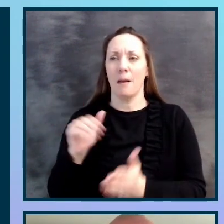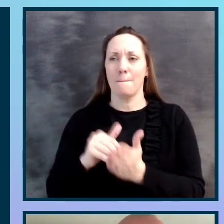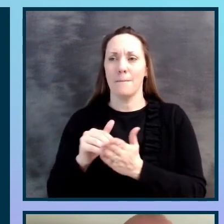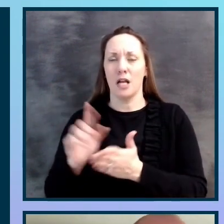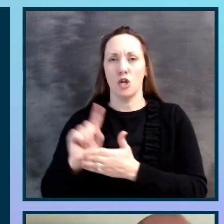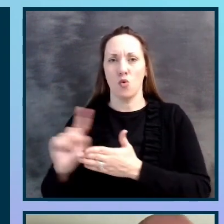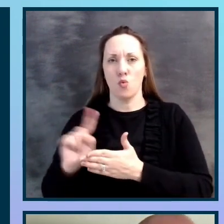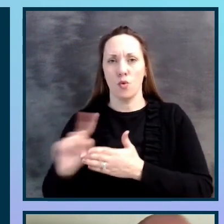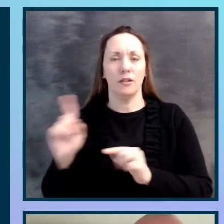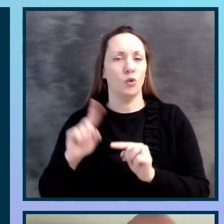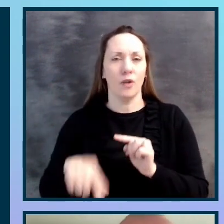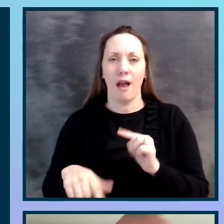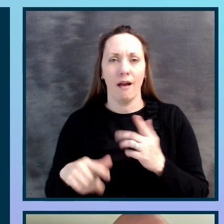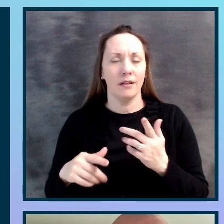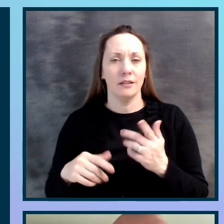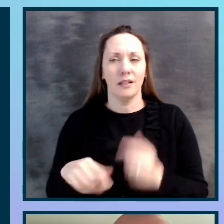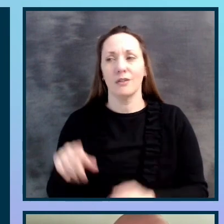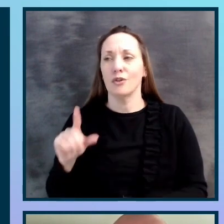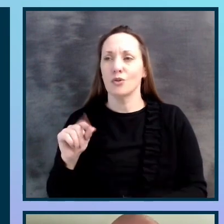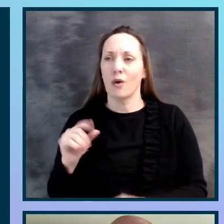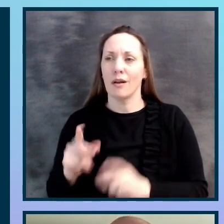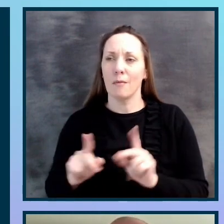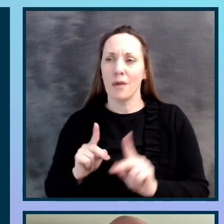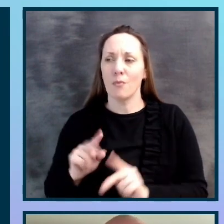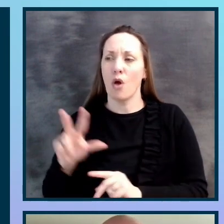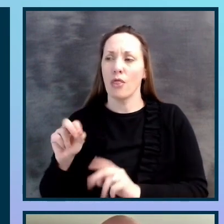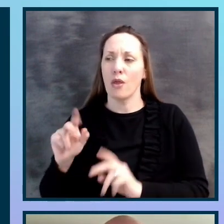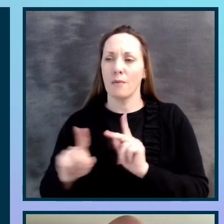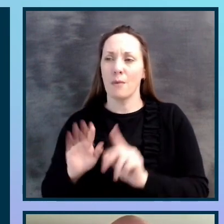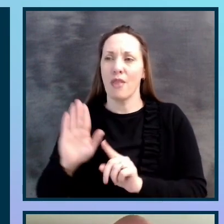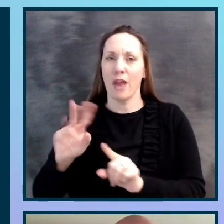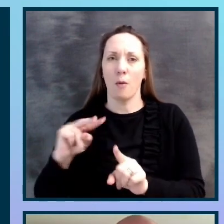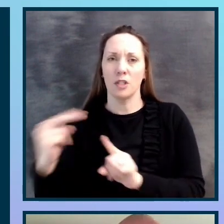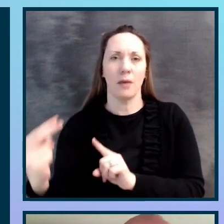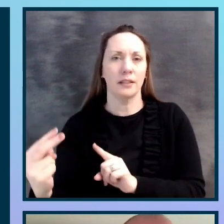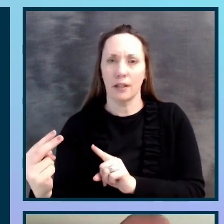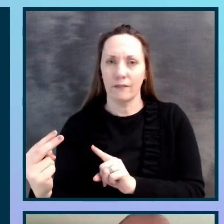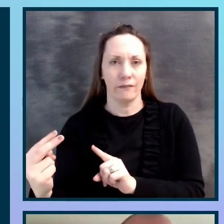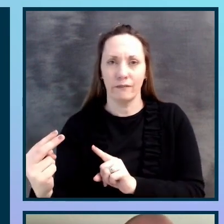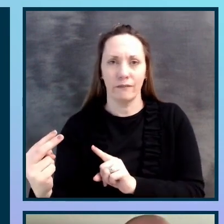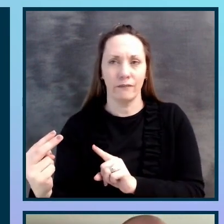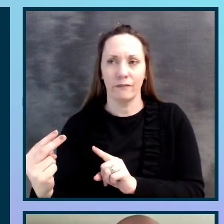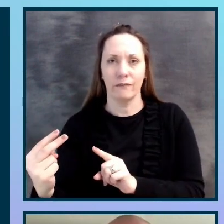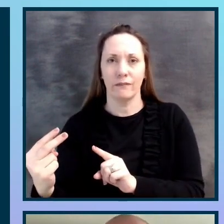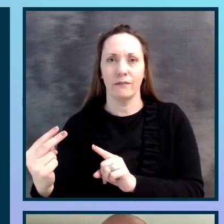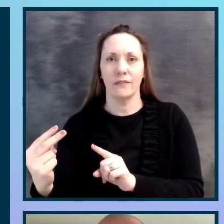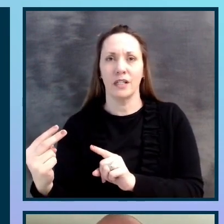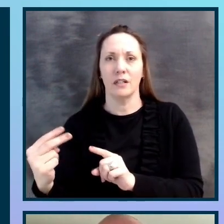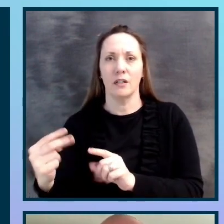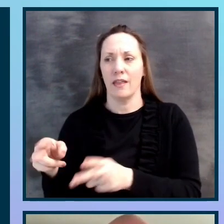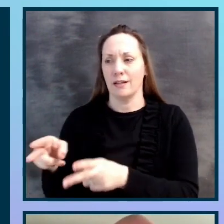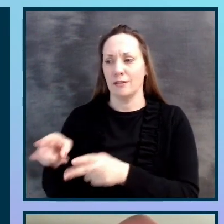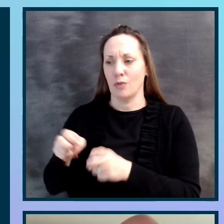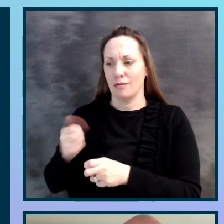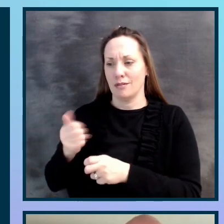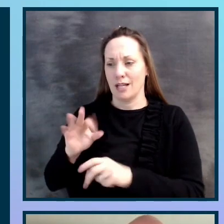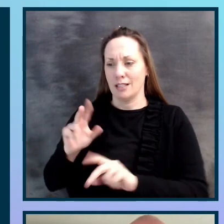you can't take 20 or 30 people's perspectives and extrapolate 19 people from that. It just doesn't work.